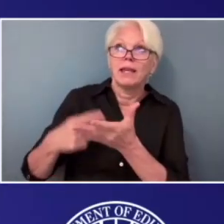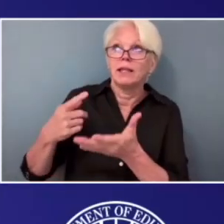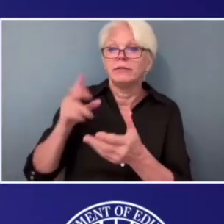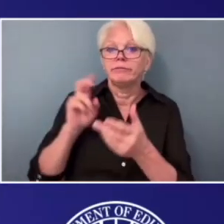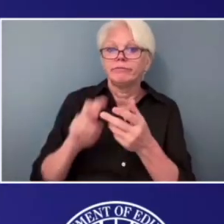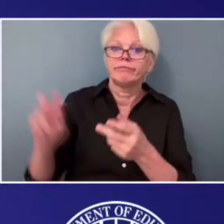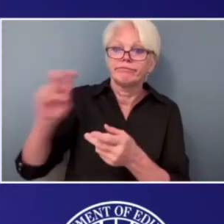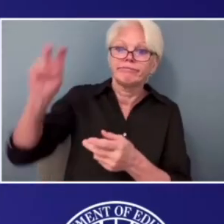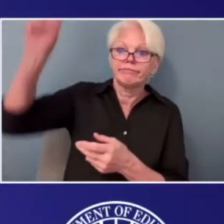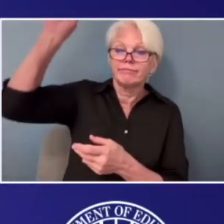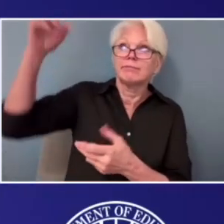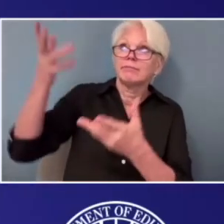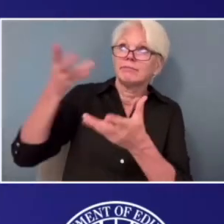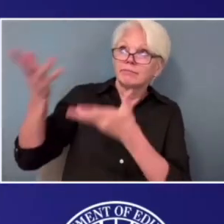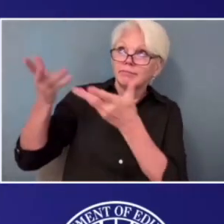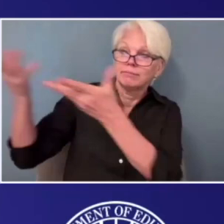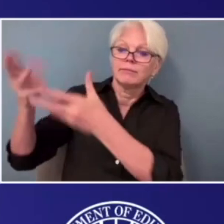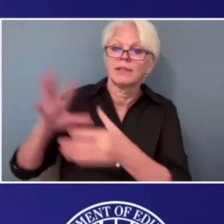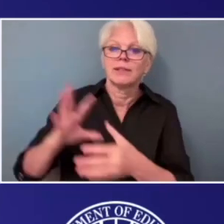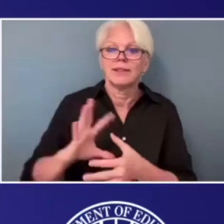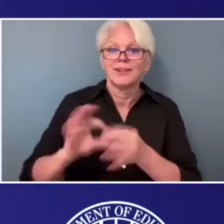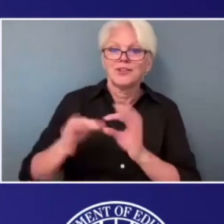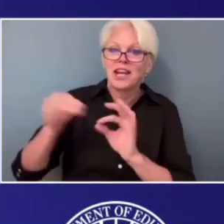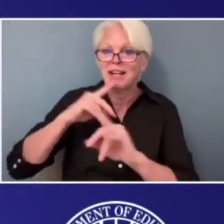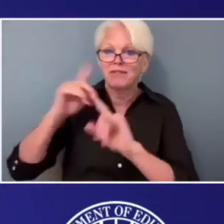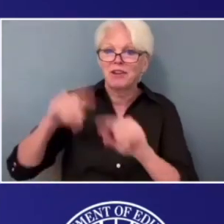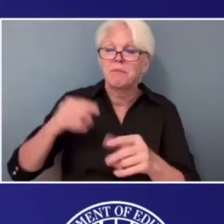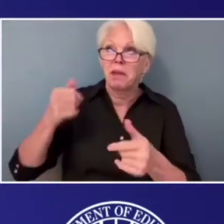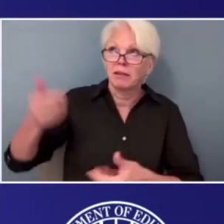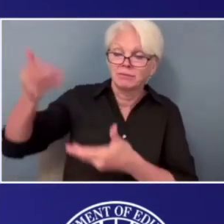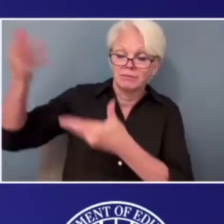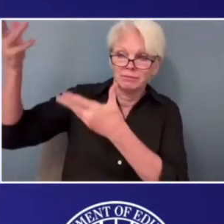the chain of command, and, and make sure that what we are doing